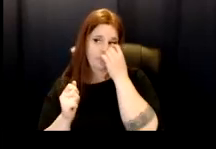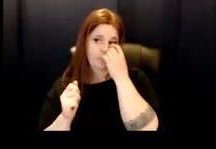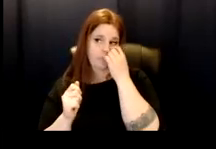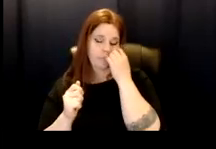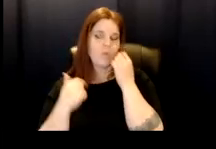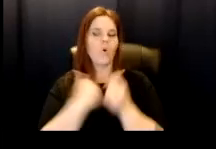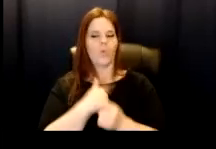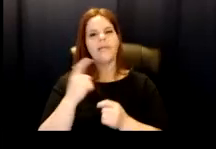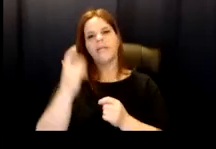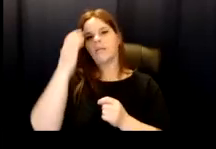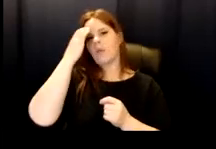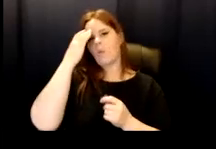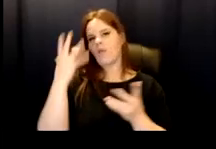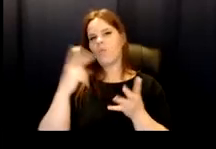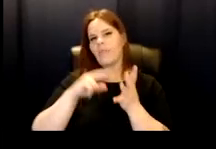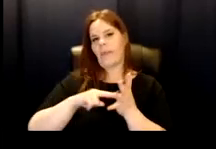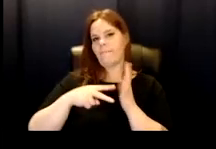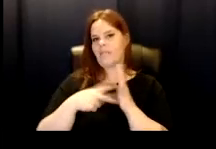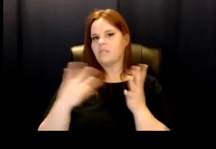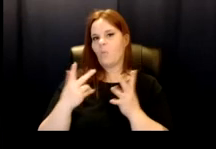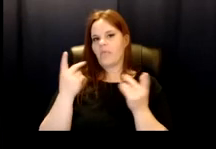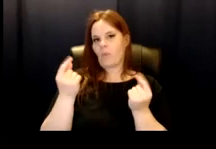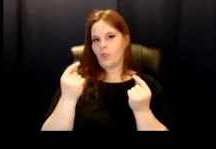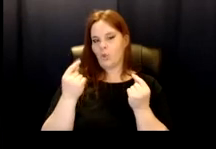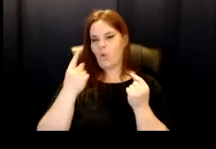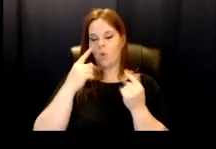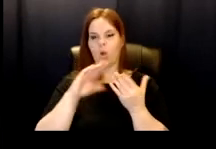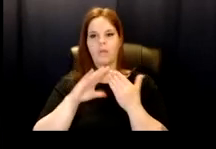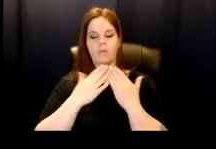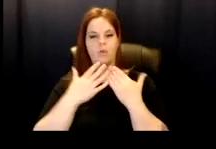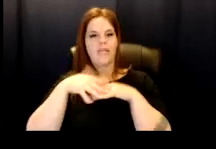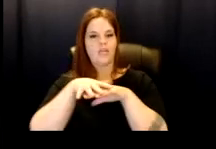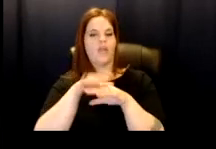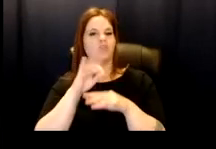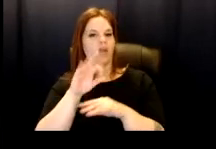be cognizant of what that might do for community integration of disabled people as a whole.